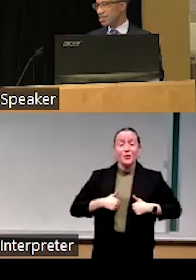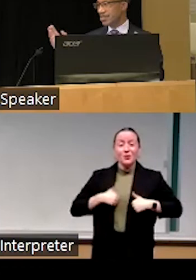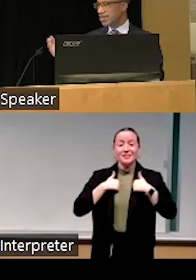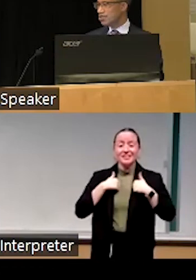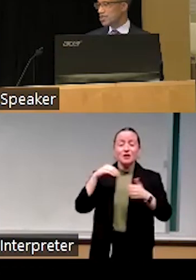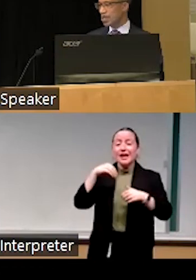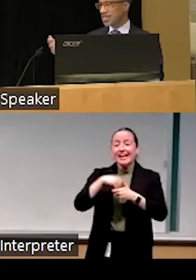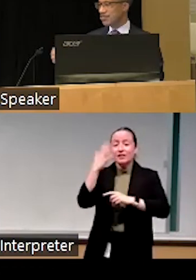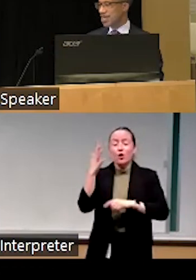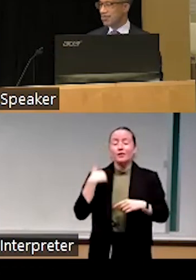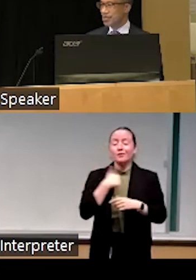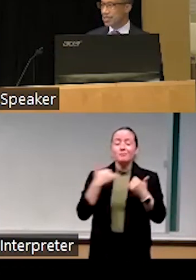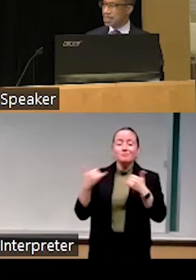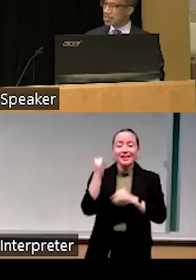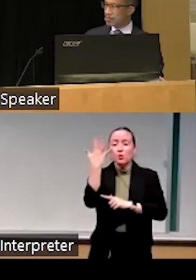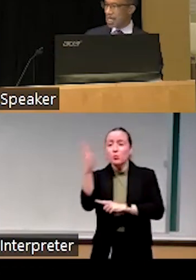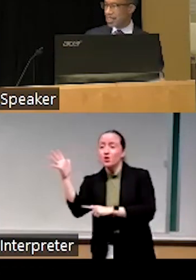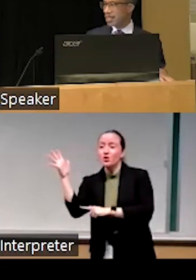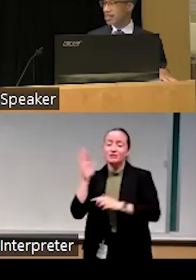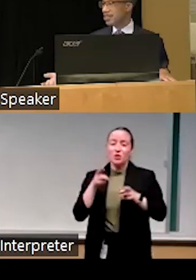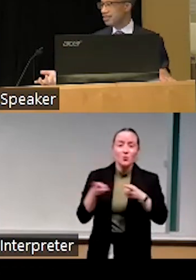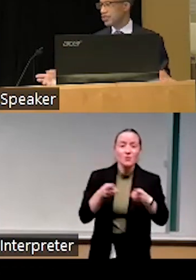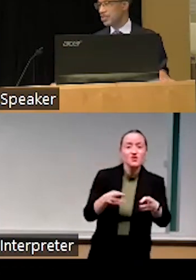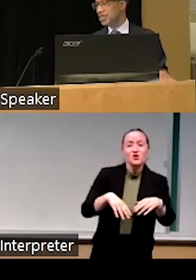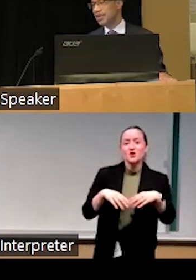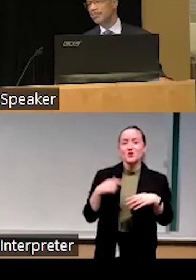were in the creek we were splashing around we would toboggan down the hill in the wintertime